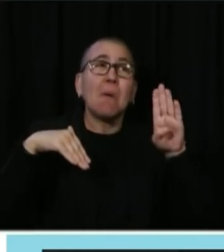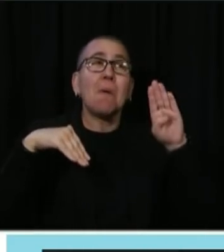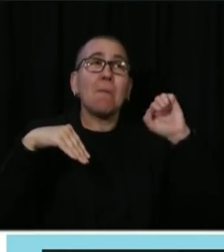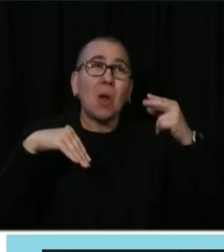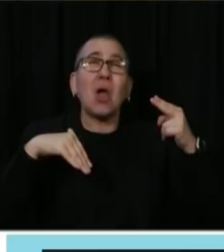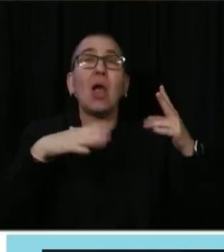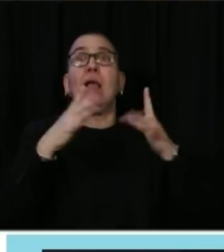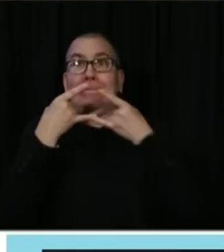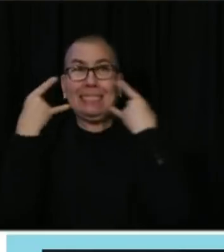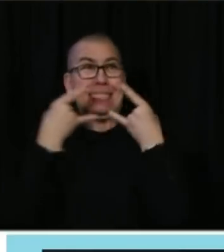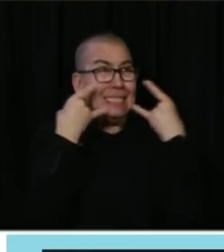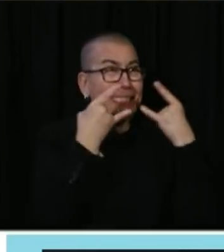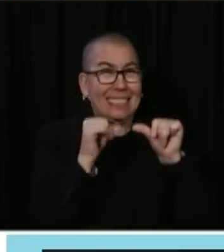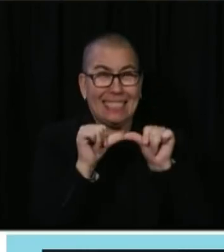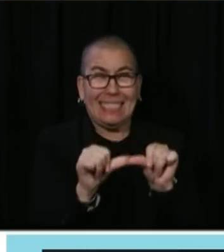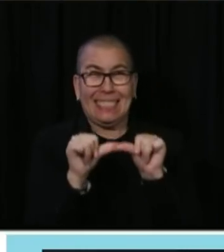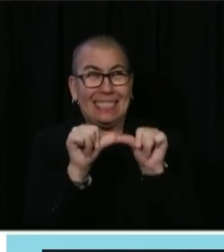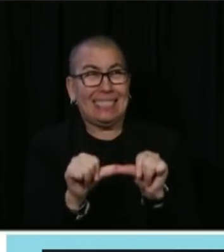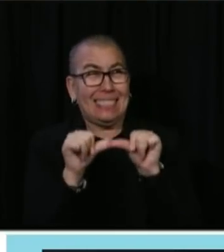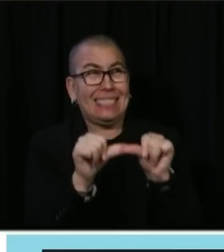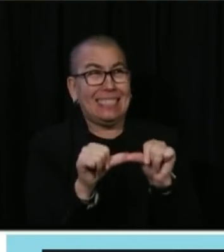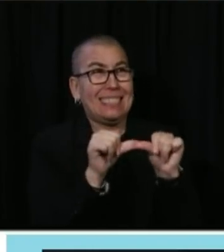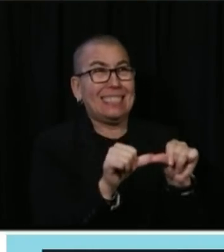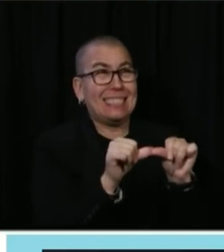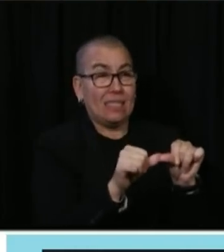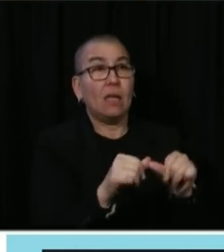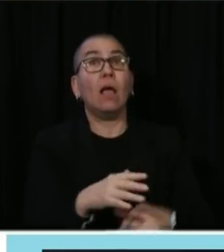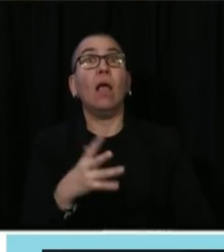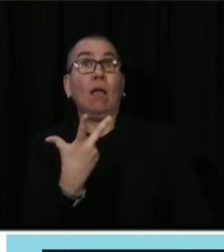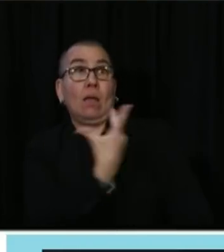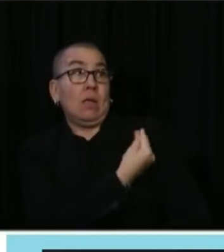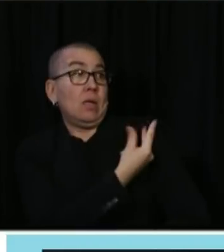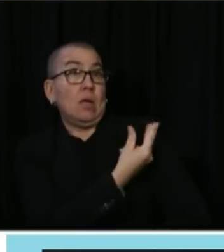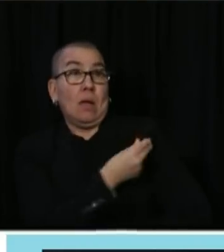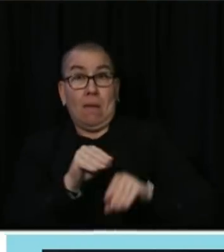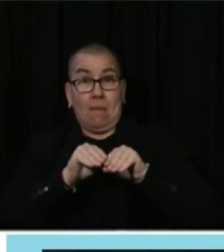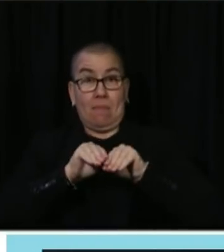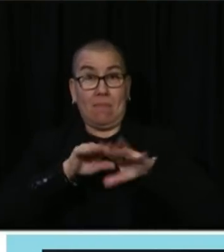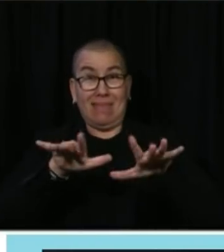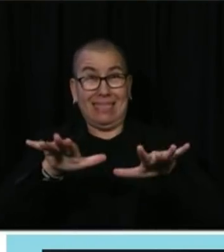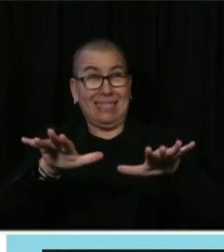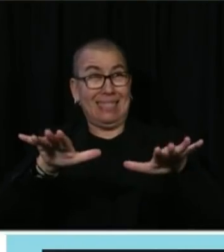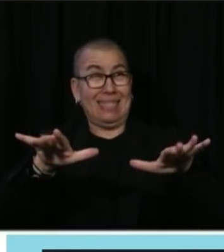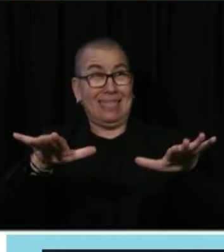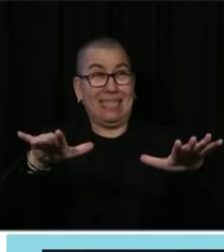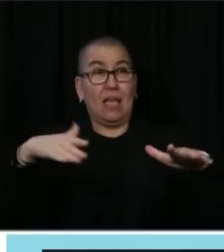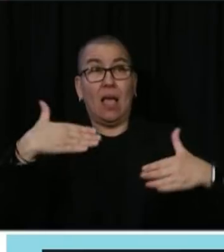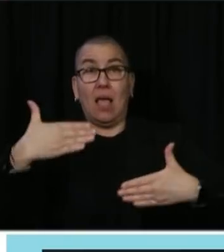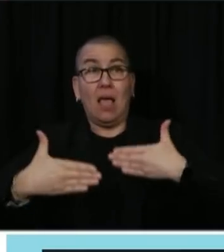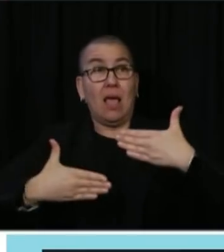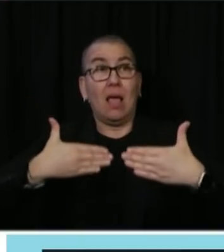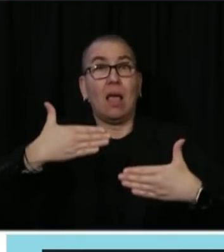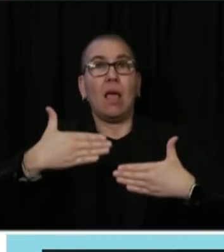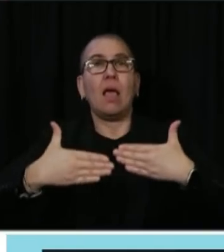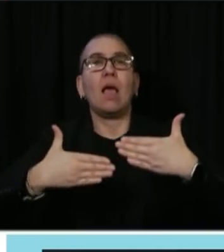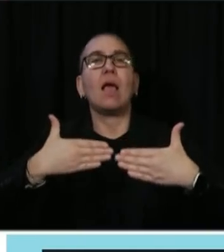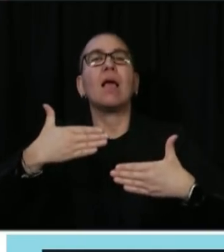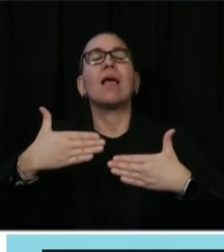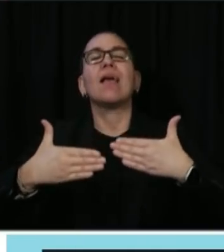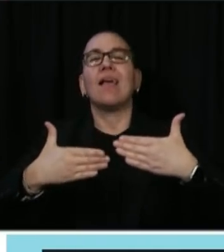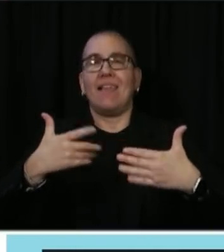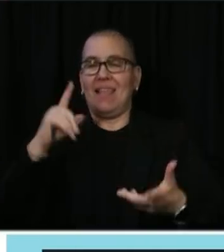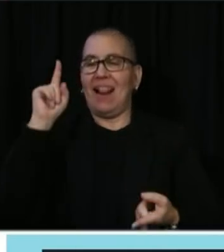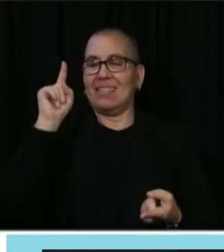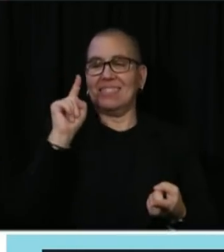THOUGH WE DID THOSE IN OCTOBER